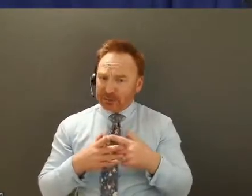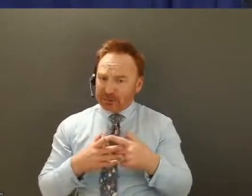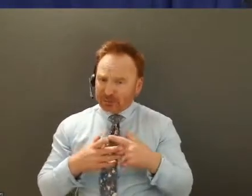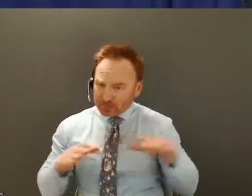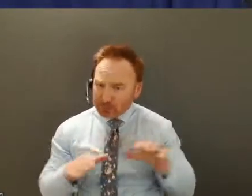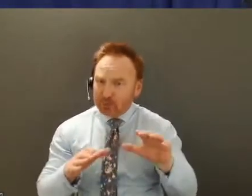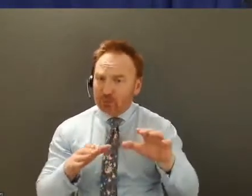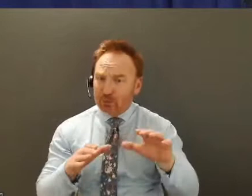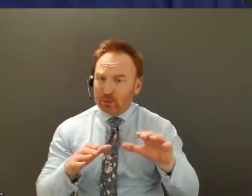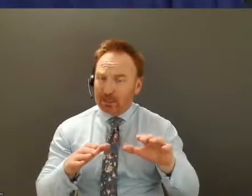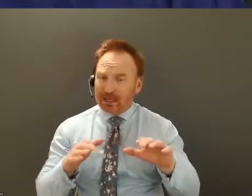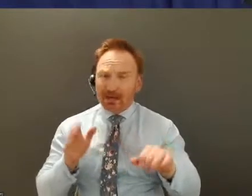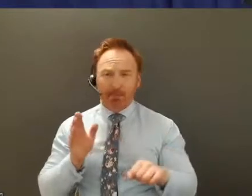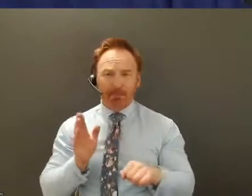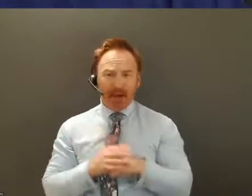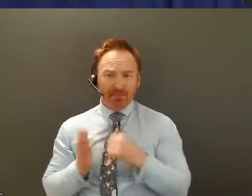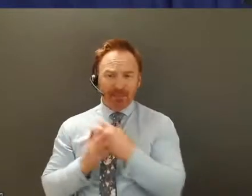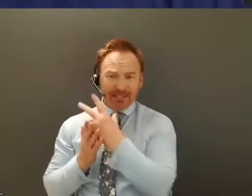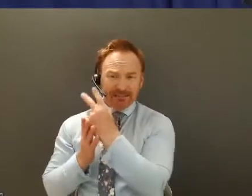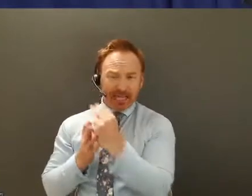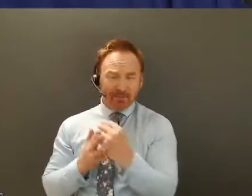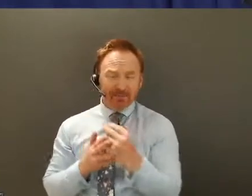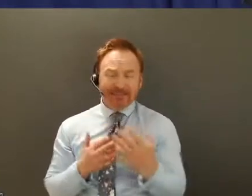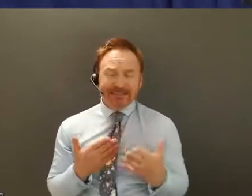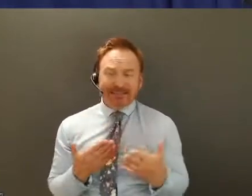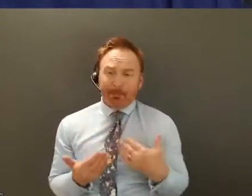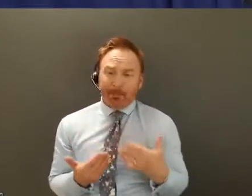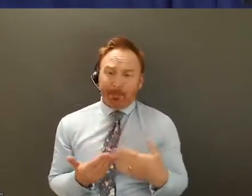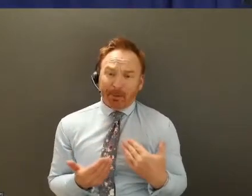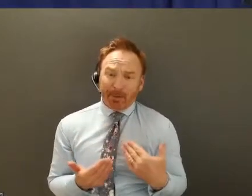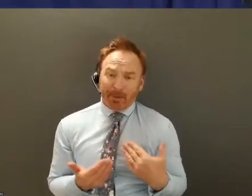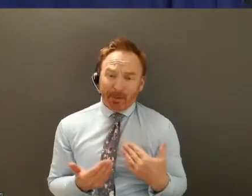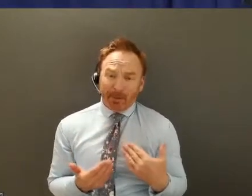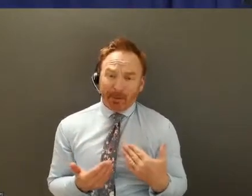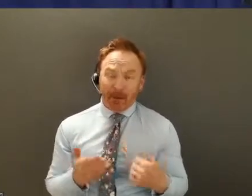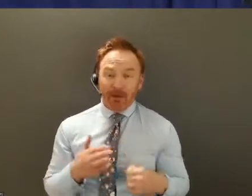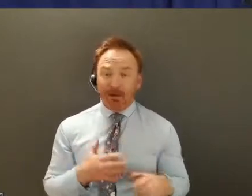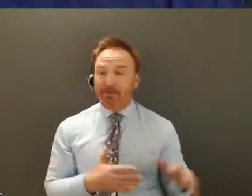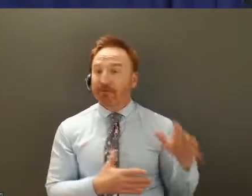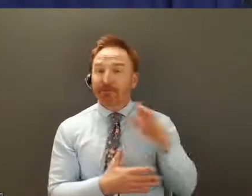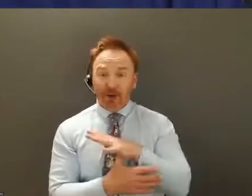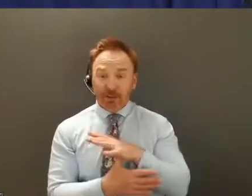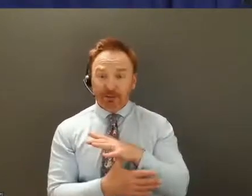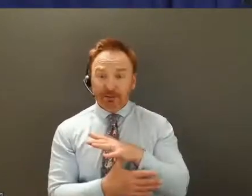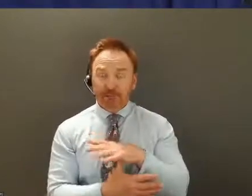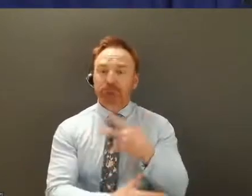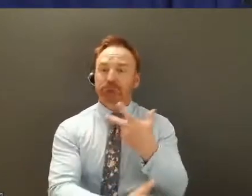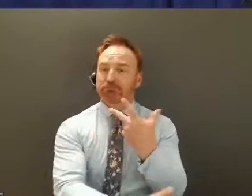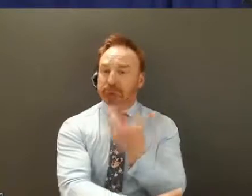lives. The community market is happening in fire lead which is